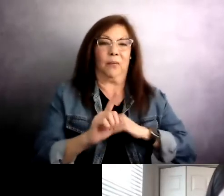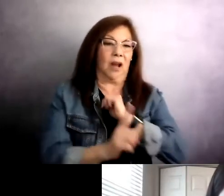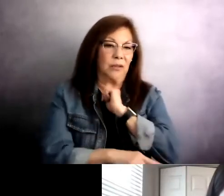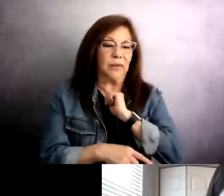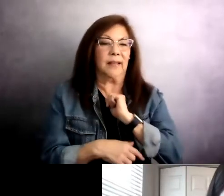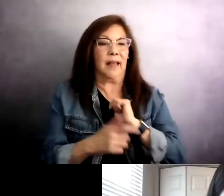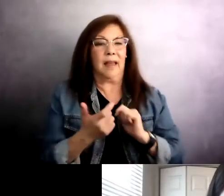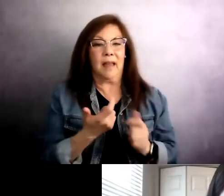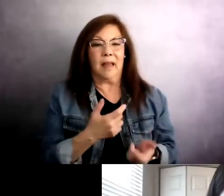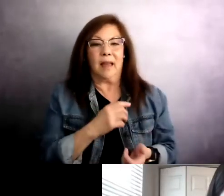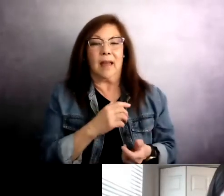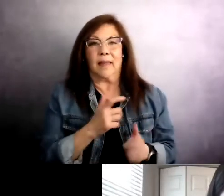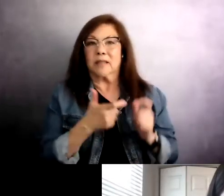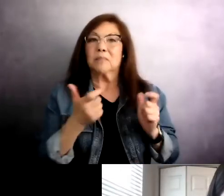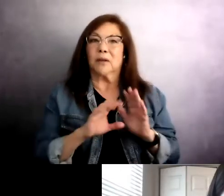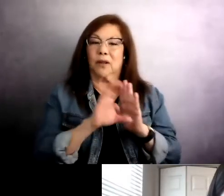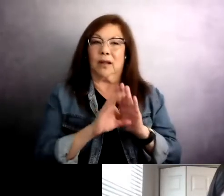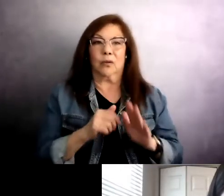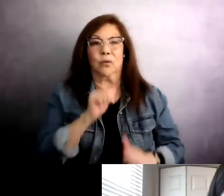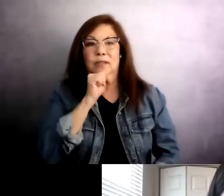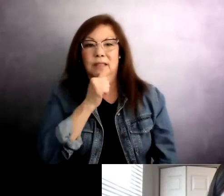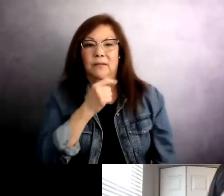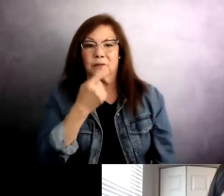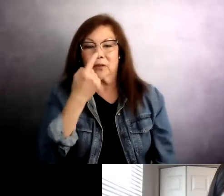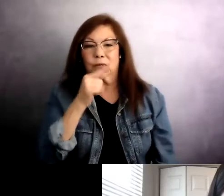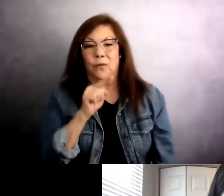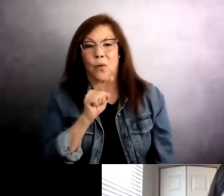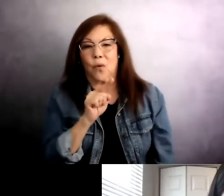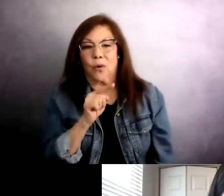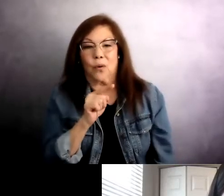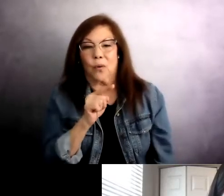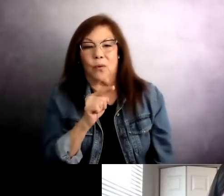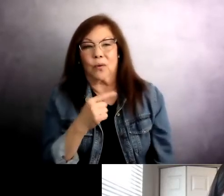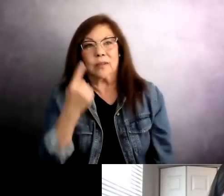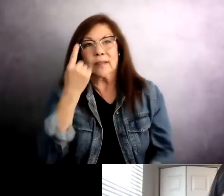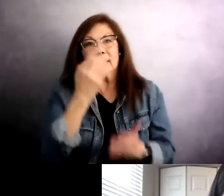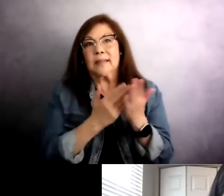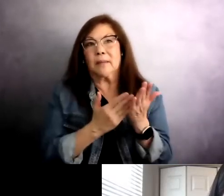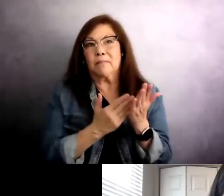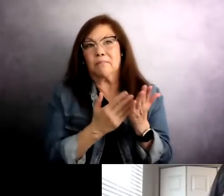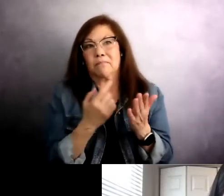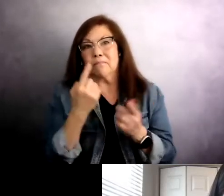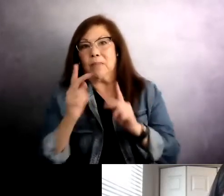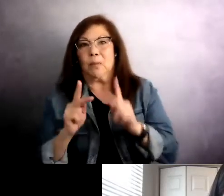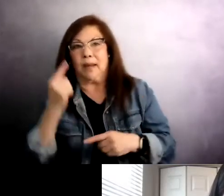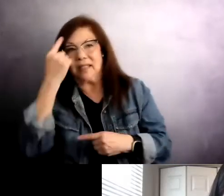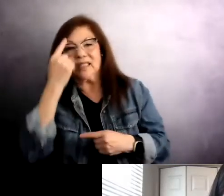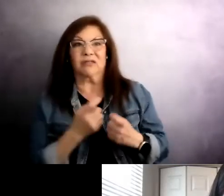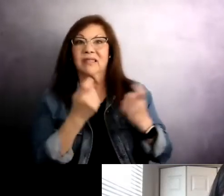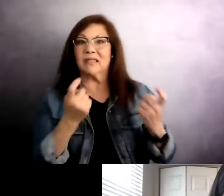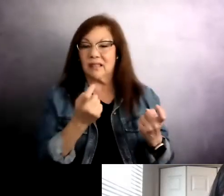you know who suffers for so might consider a sin? And who doesn't? And Jordan doesn't